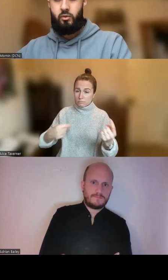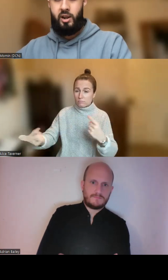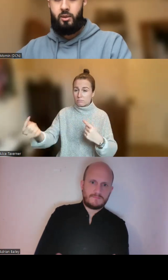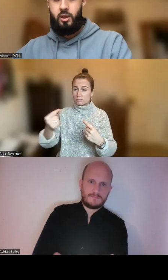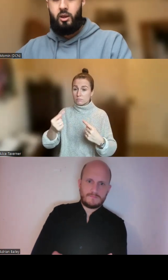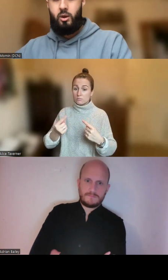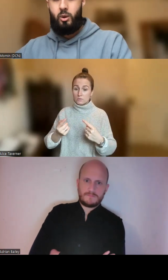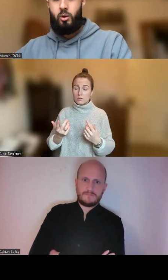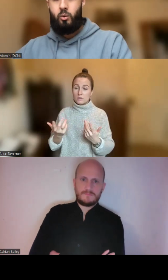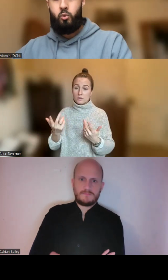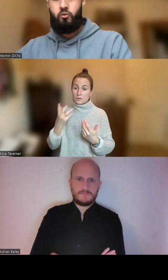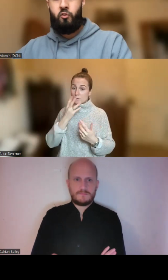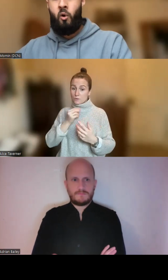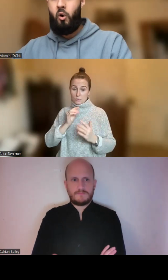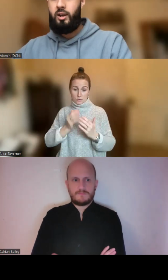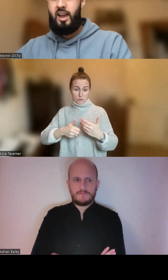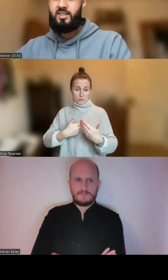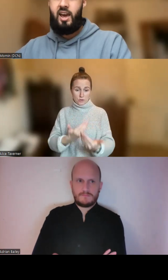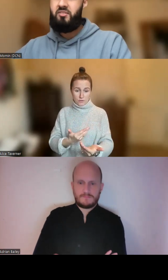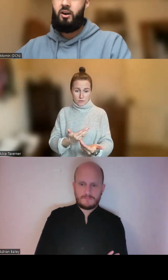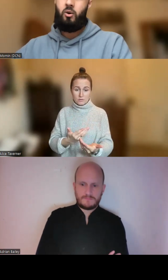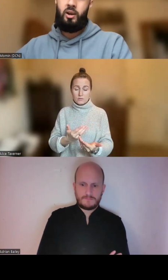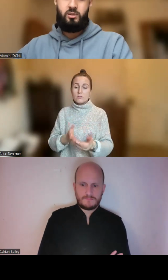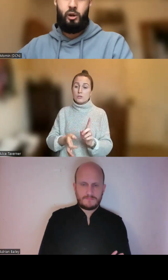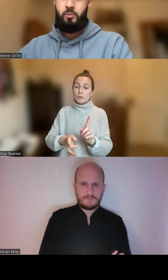right for less effort or less money.